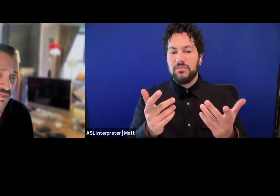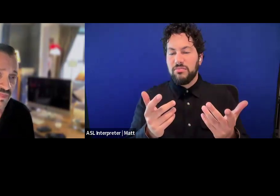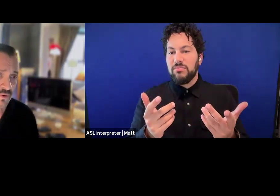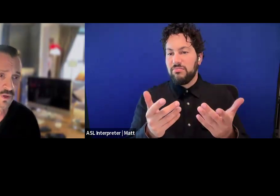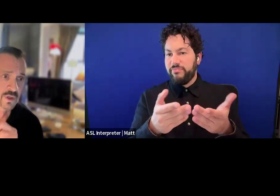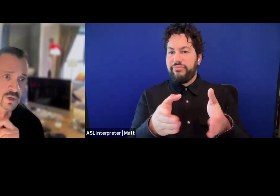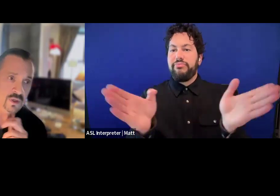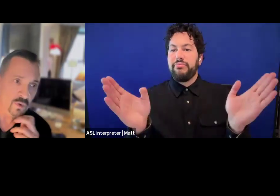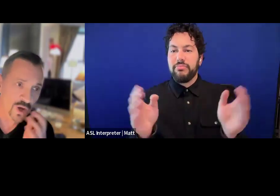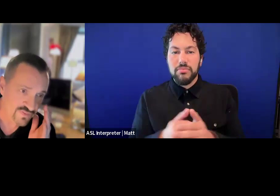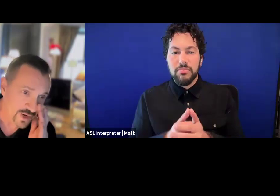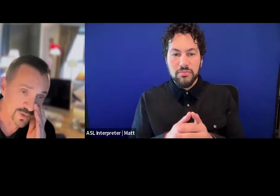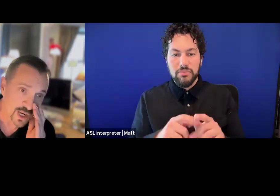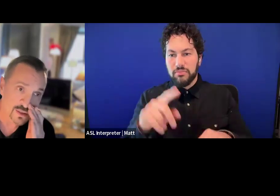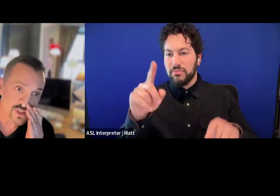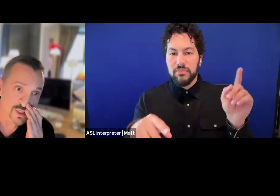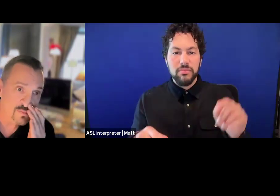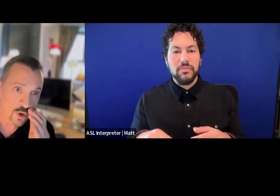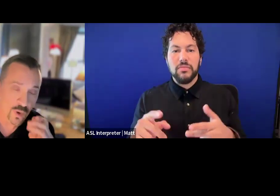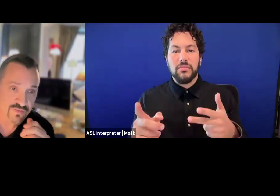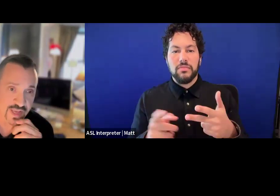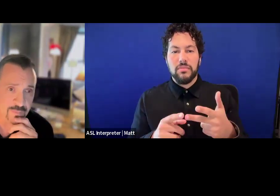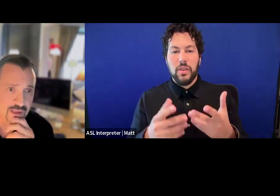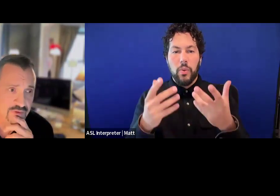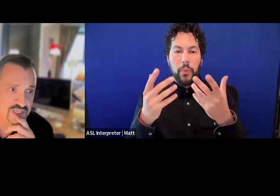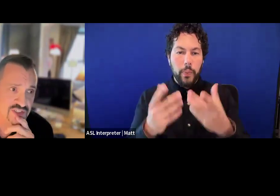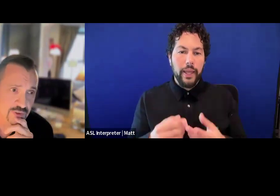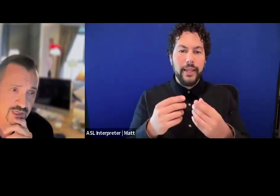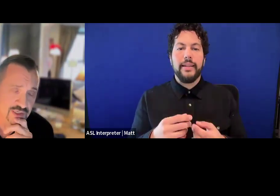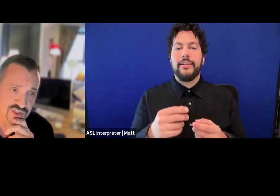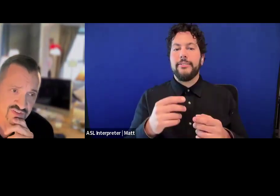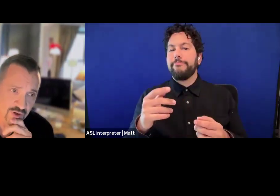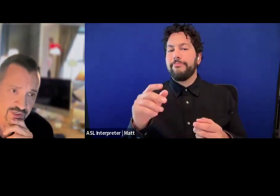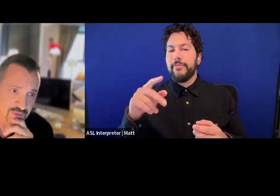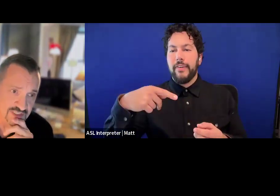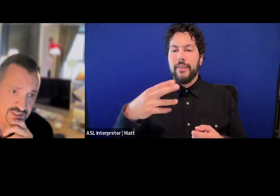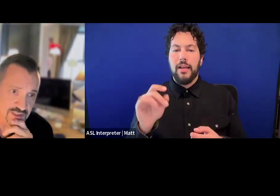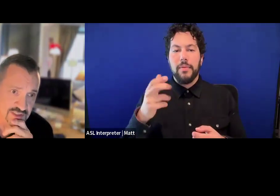And third, wet phenomenology, a way of naming the sensory conditions of maritime existence,